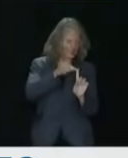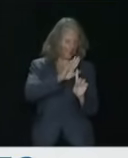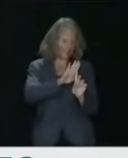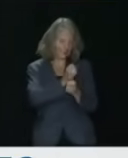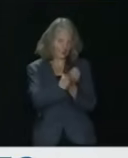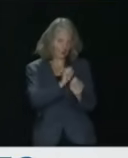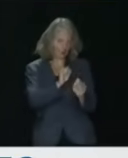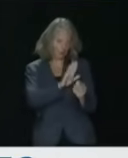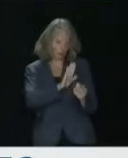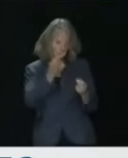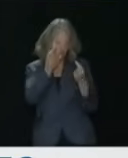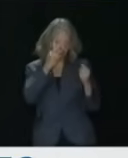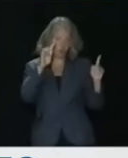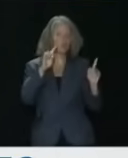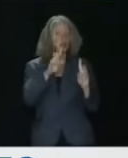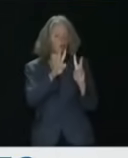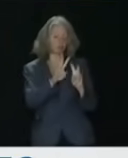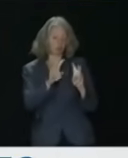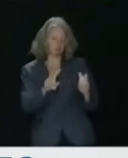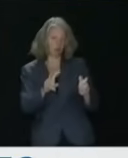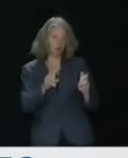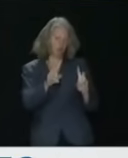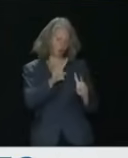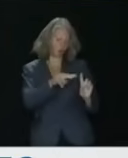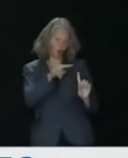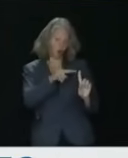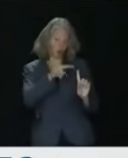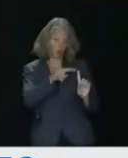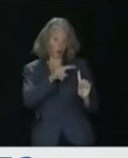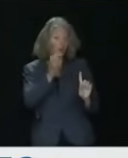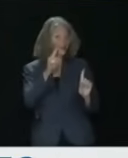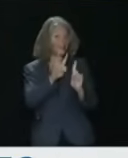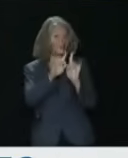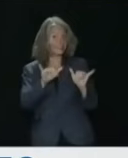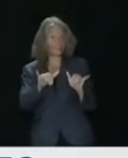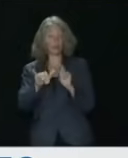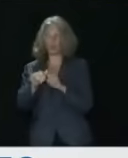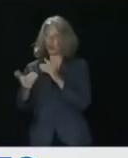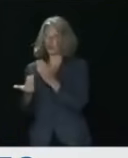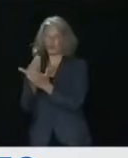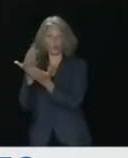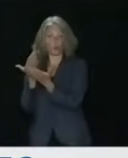TO WORKING TOGETHER TO CLOSELY